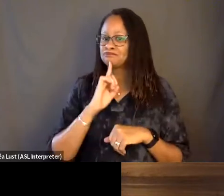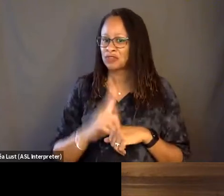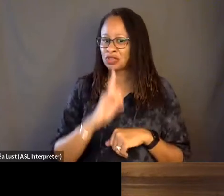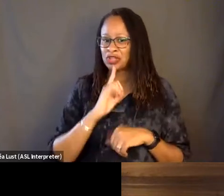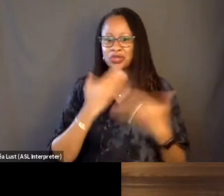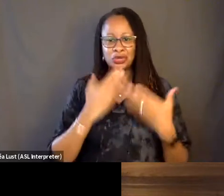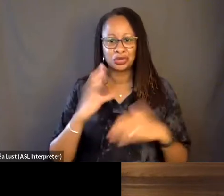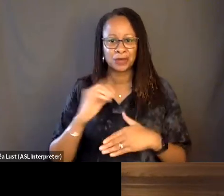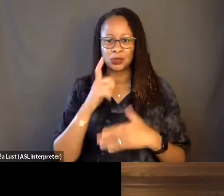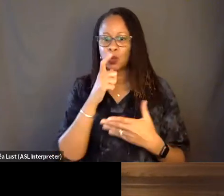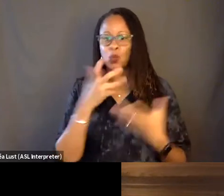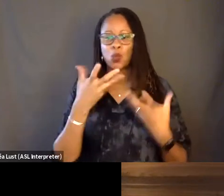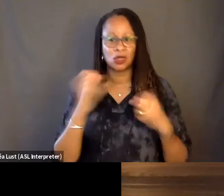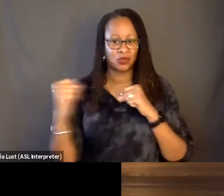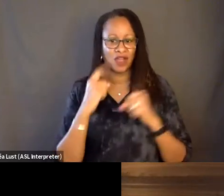want to fight for this film.